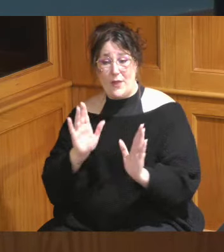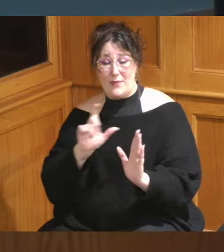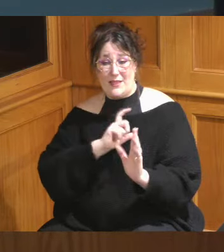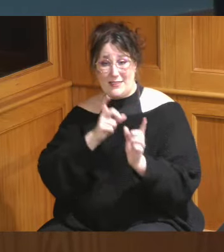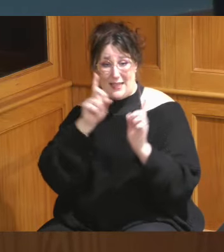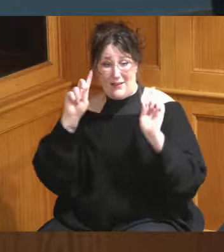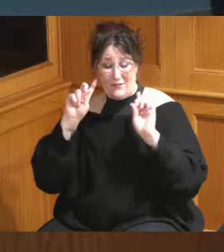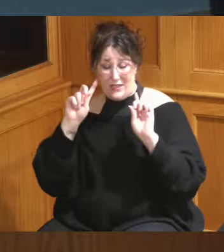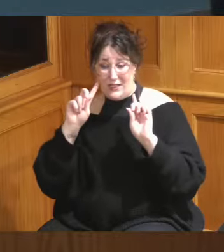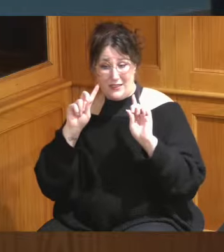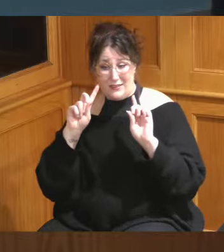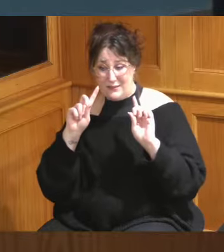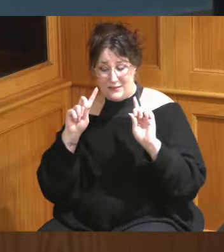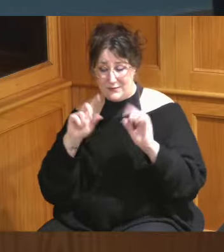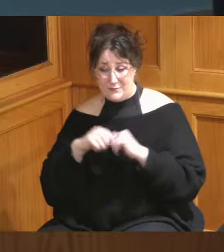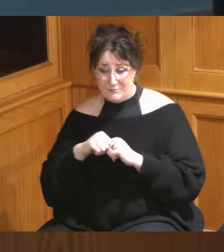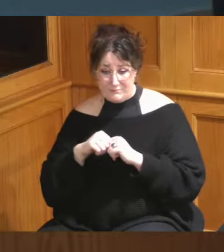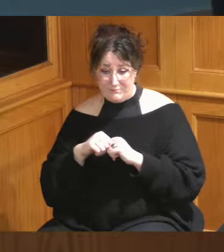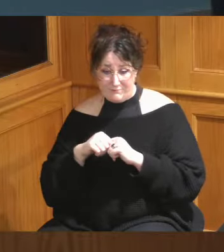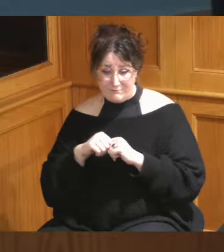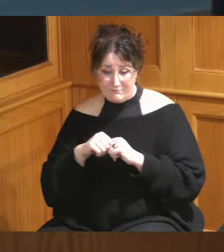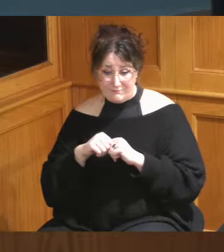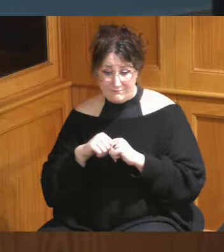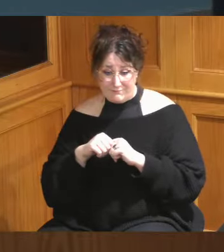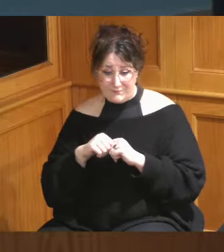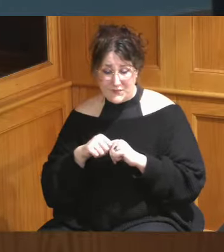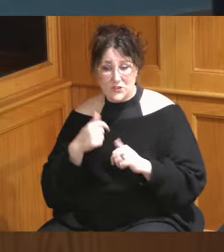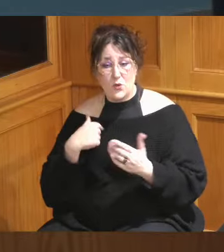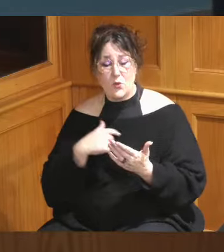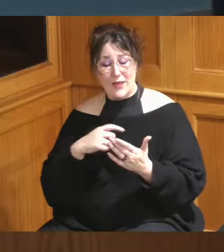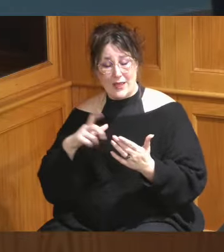Public Defender, and the courts. And so we heard a lot during the hearings about this. We also heard